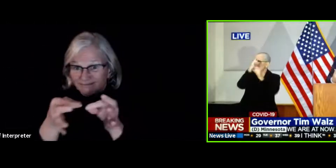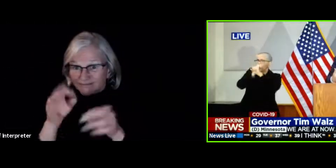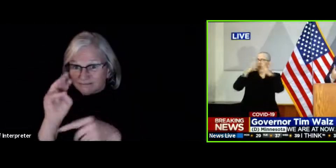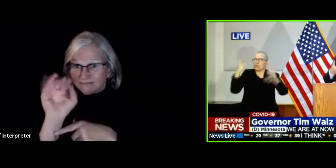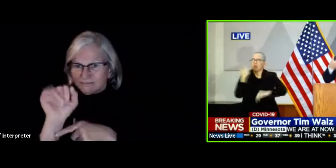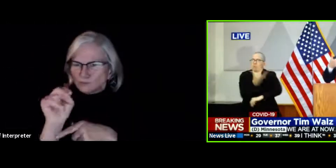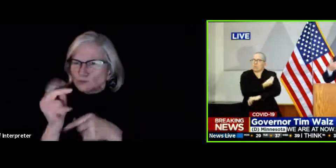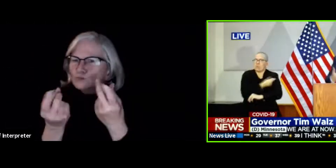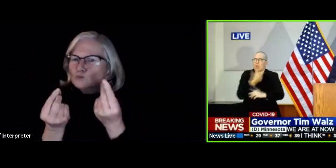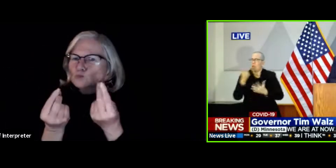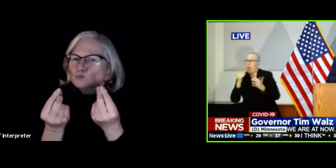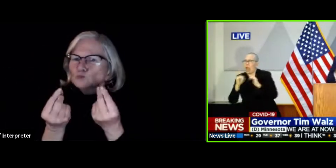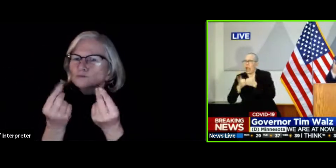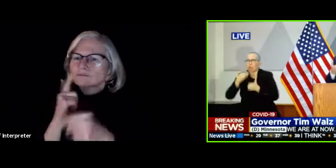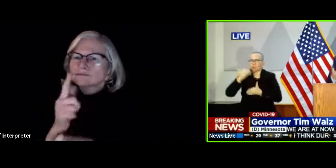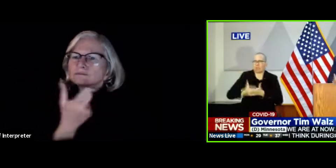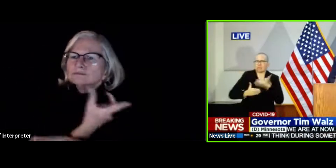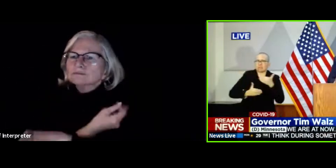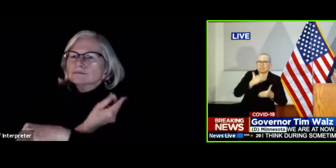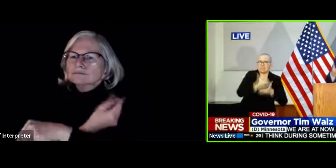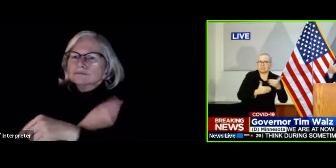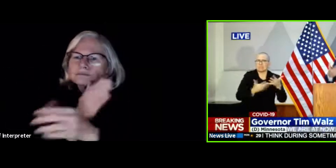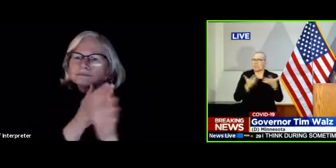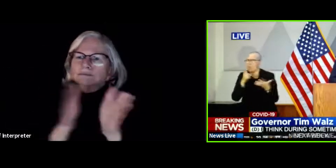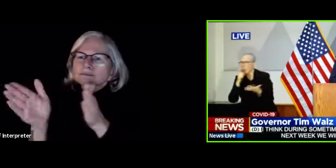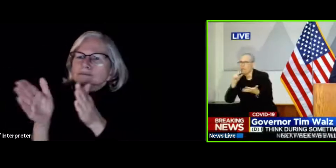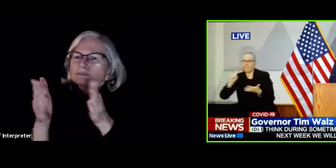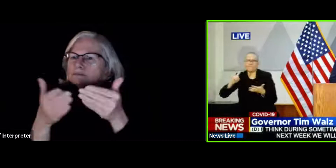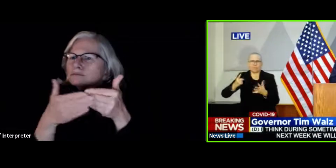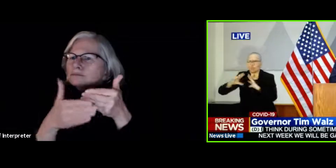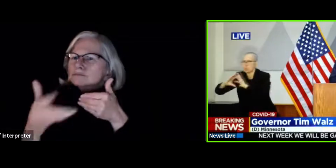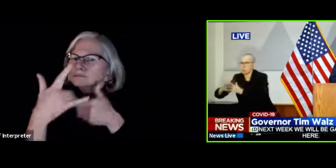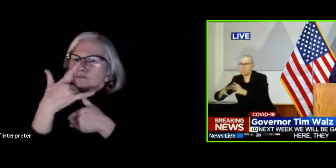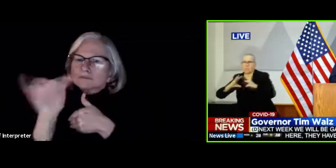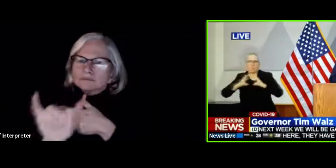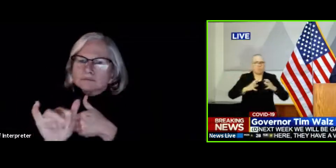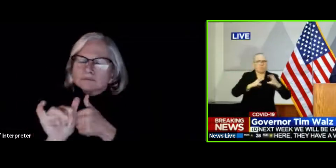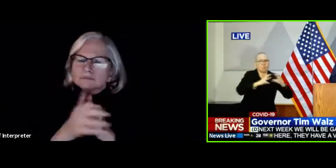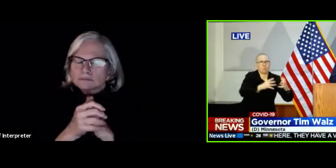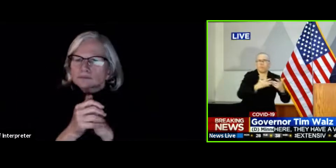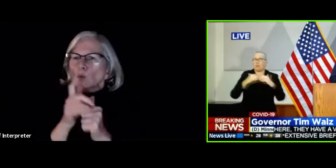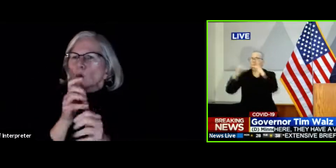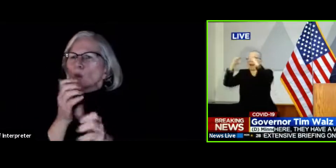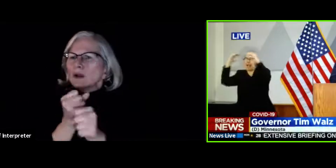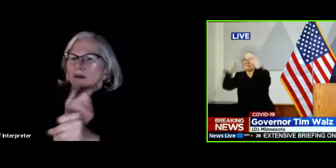DIRECTION, THE STILL DEBATE ON WHO'S GOING TO GET IT NATIONALLY, WHAT MAKES SENSE, WHAT'S THE DISTRIBUTION LOOK LIKE?